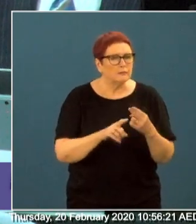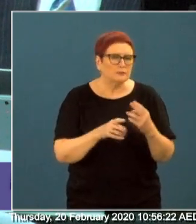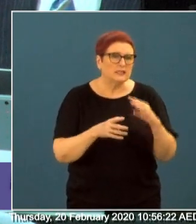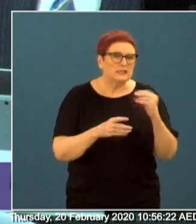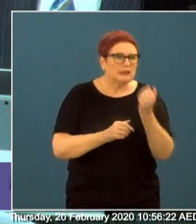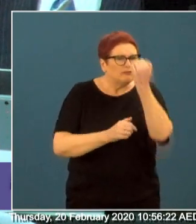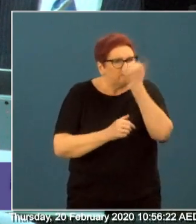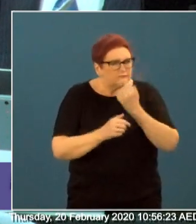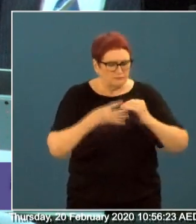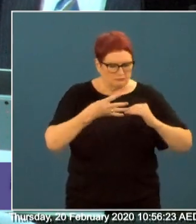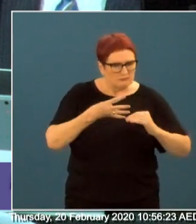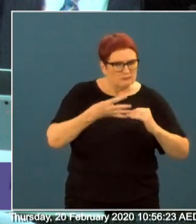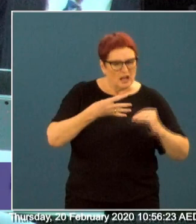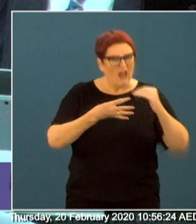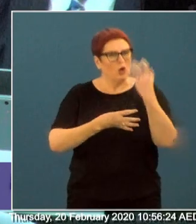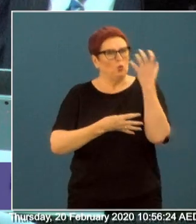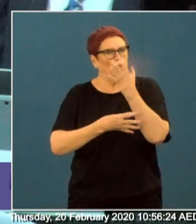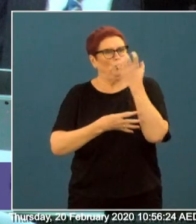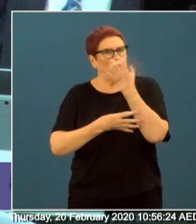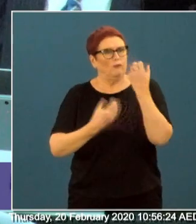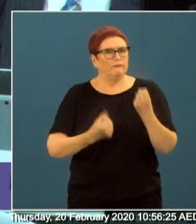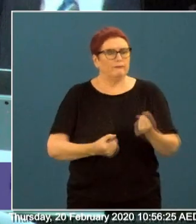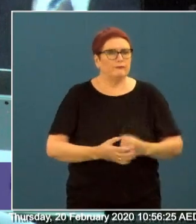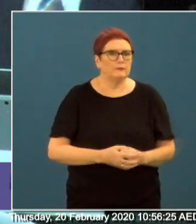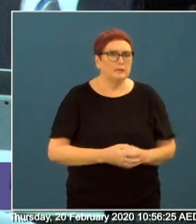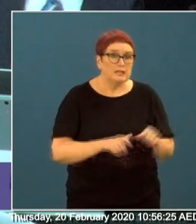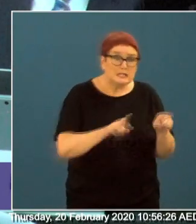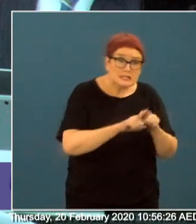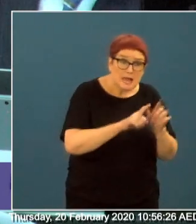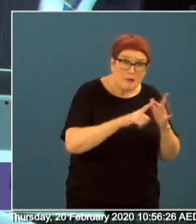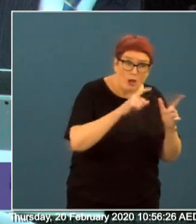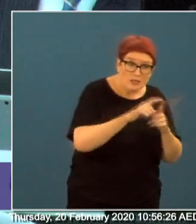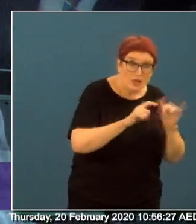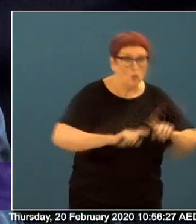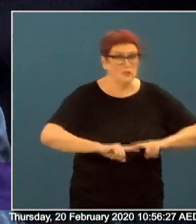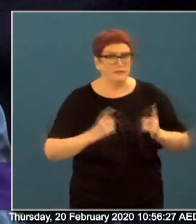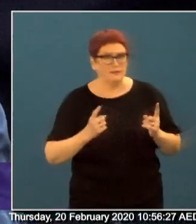functioning to intellectual disability or is there a different diagnostic tool? It's a similar concept,